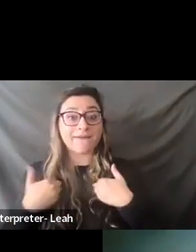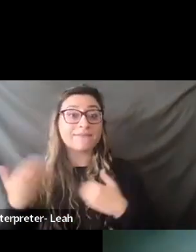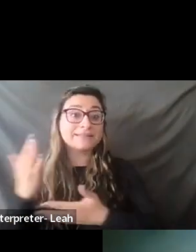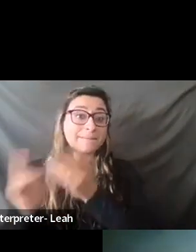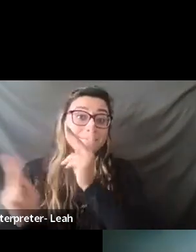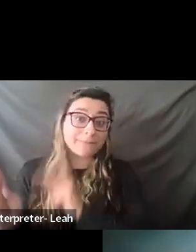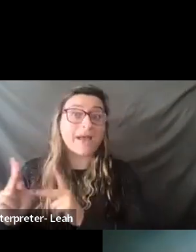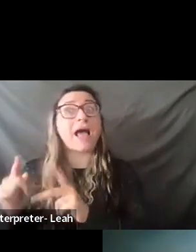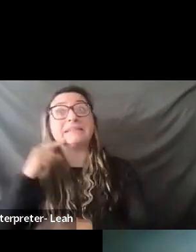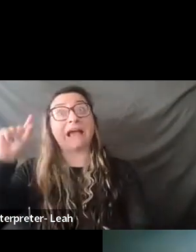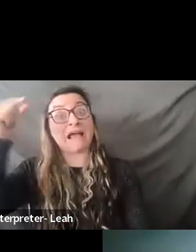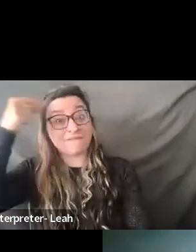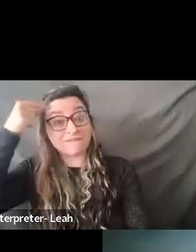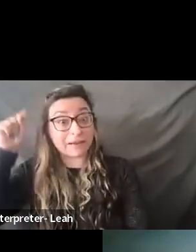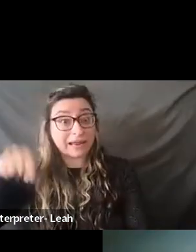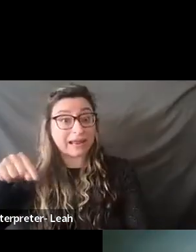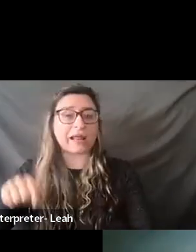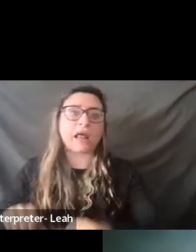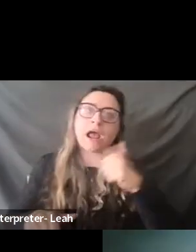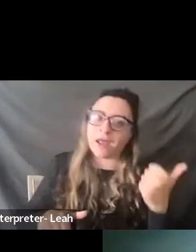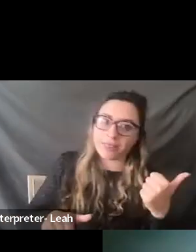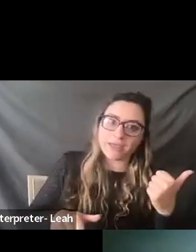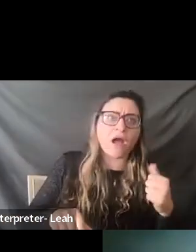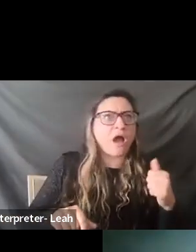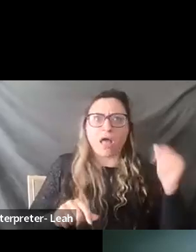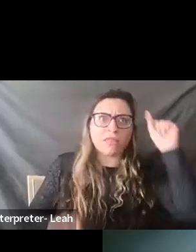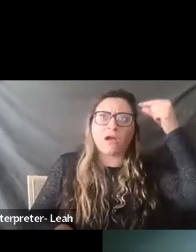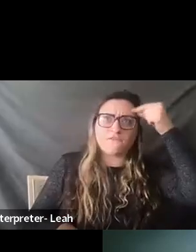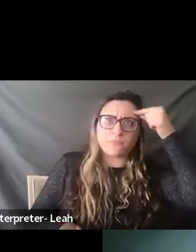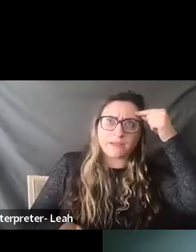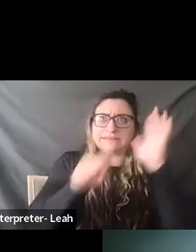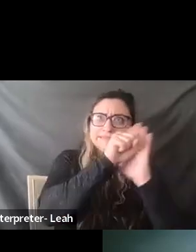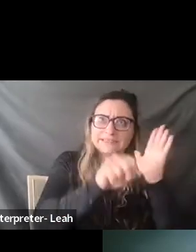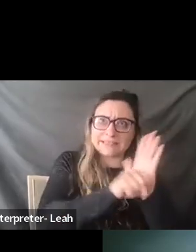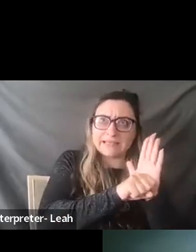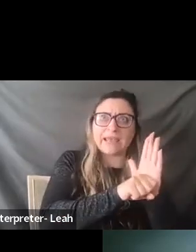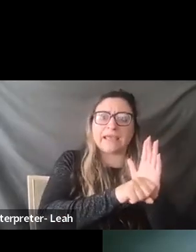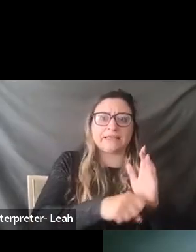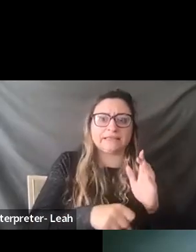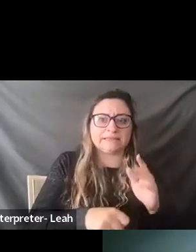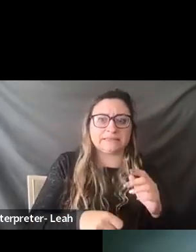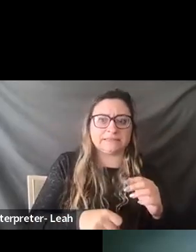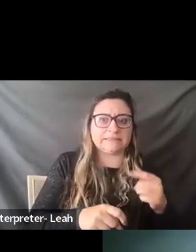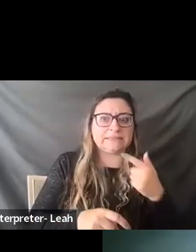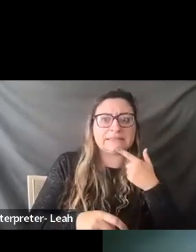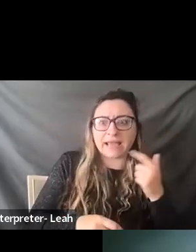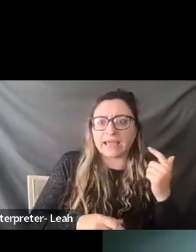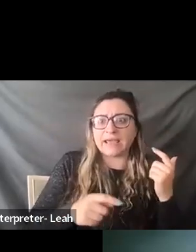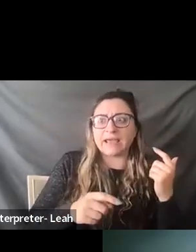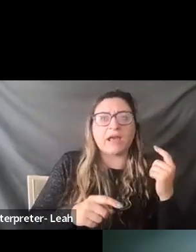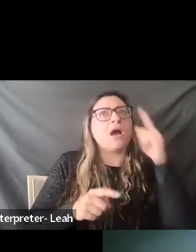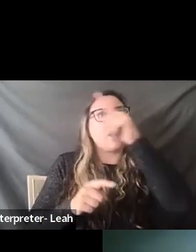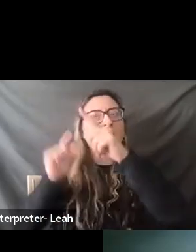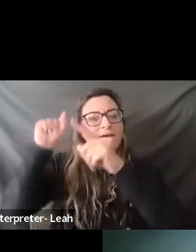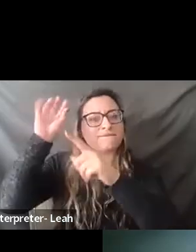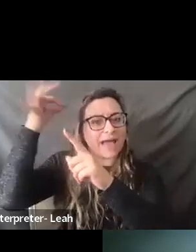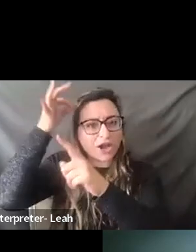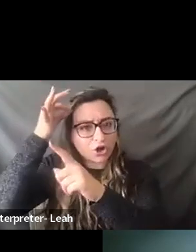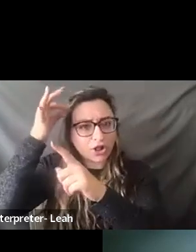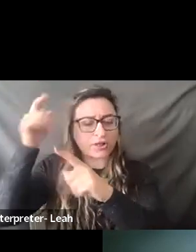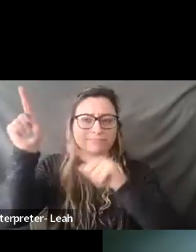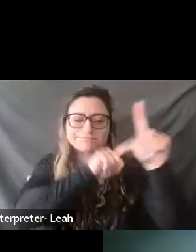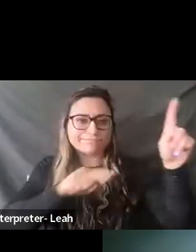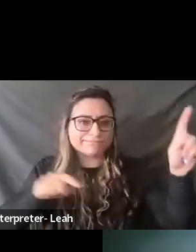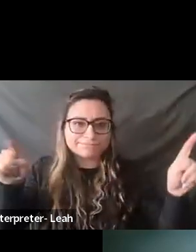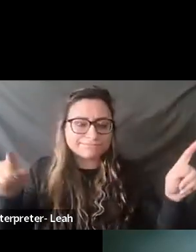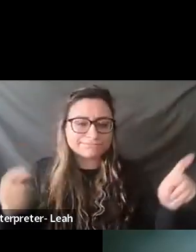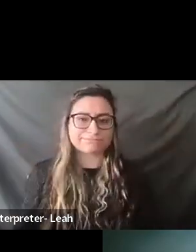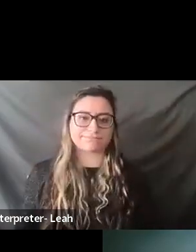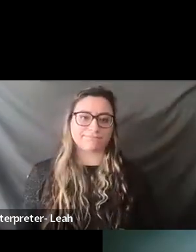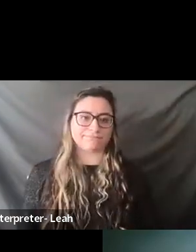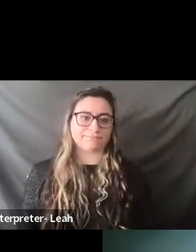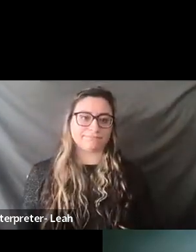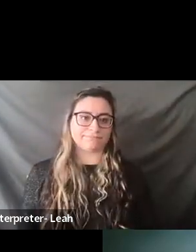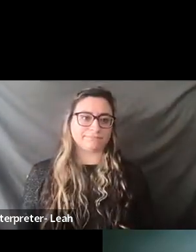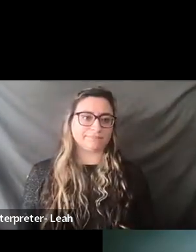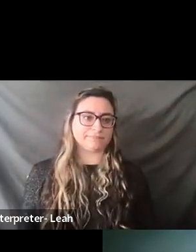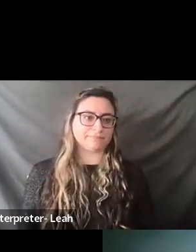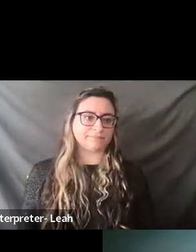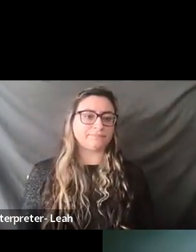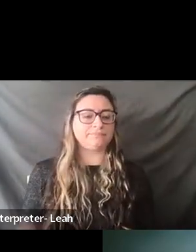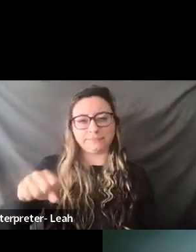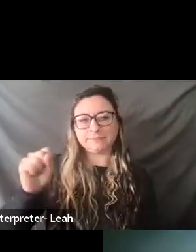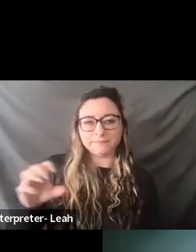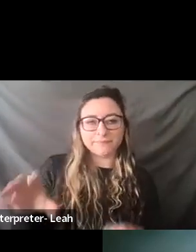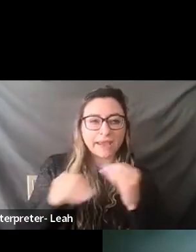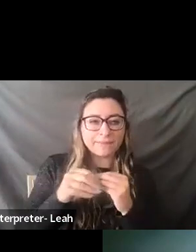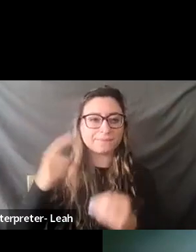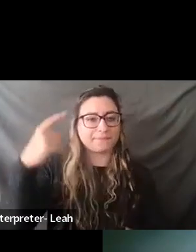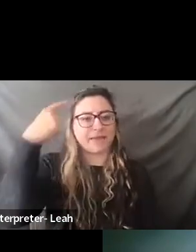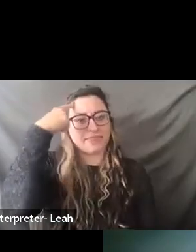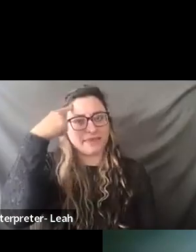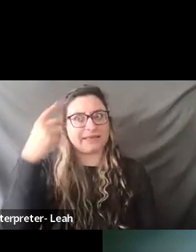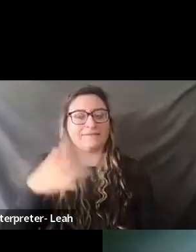And so, you know, if that's what you had at the very head of your government, if your governor was signing on to that, certainly you'll see that in the heads of health departments and, you know, other places in terms of what they feel they should be doing or what they shouldn't be promoting.